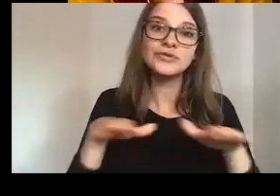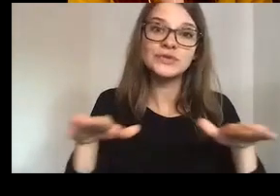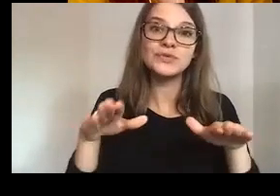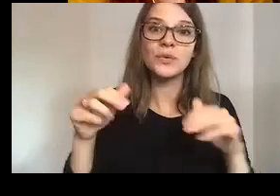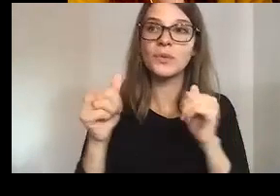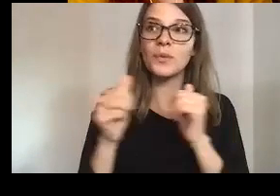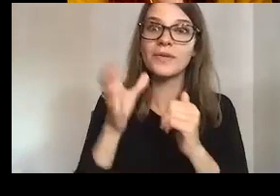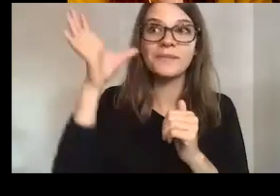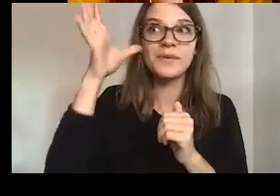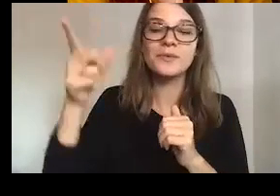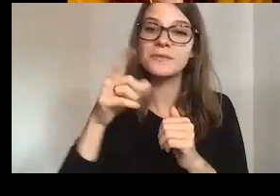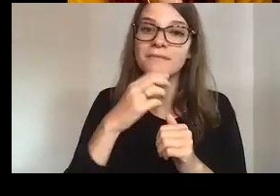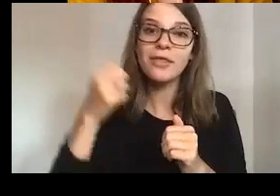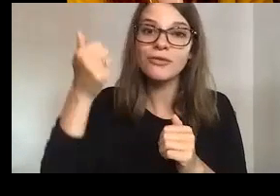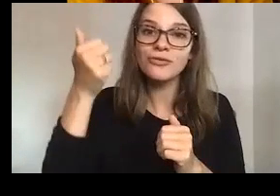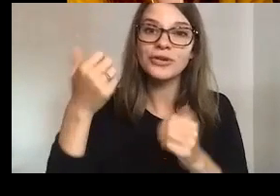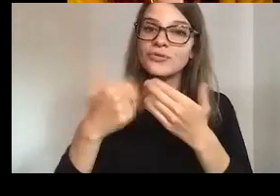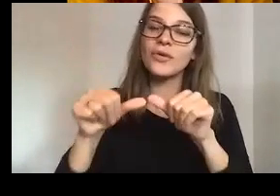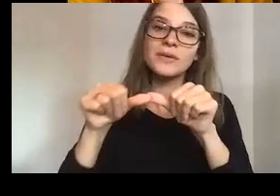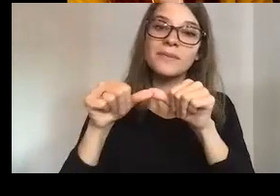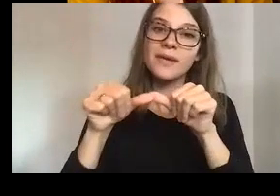trying to maintain relationships with spouses or partners